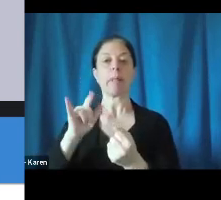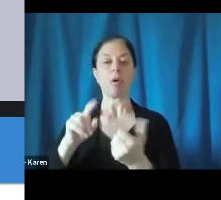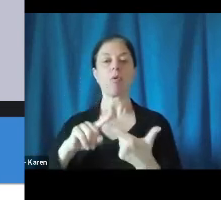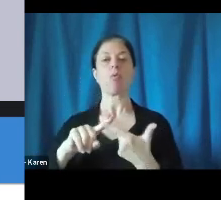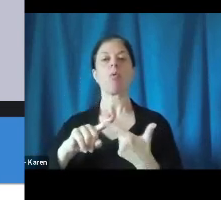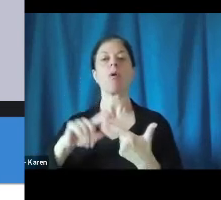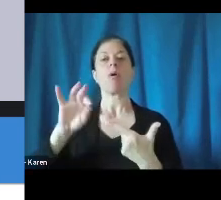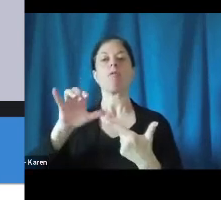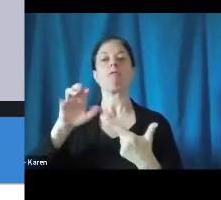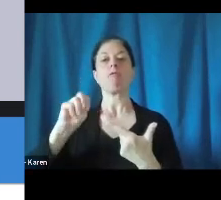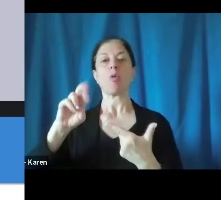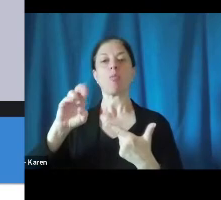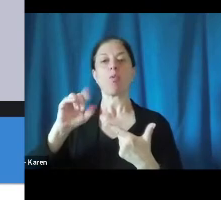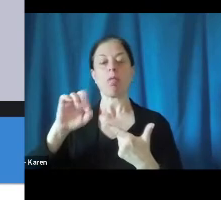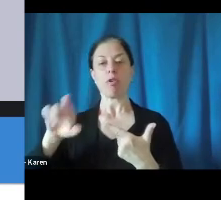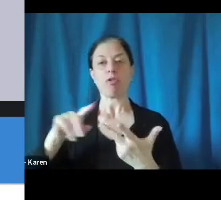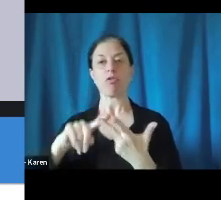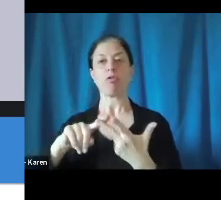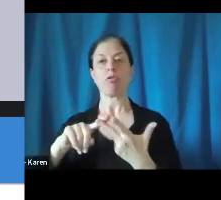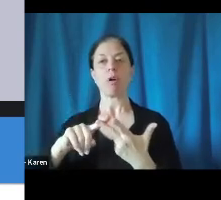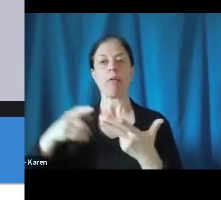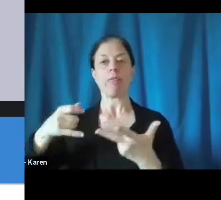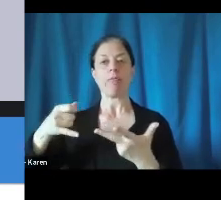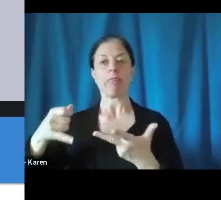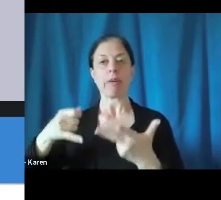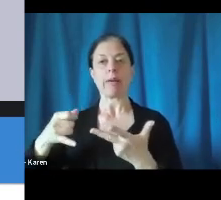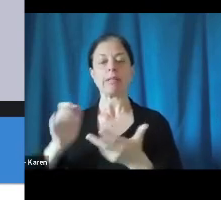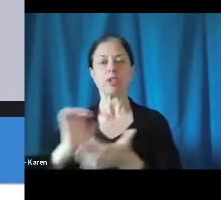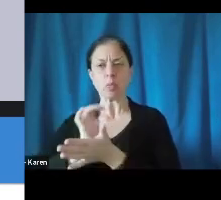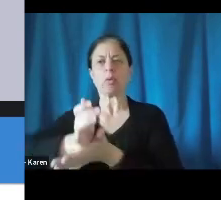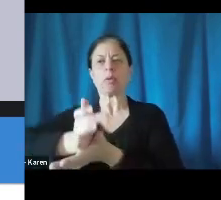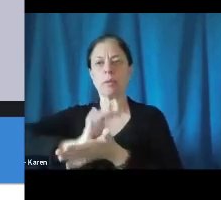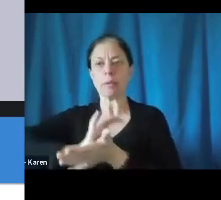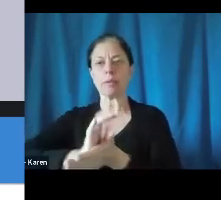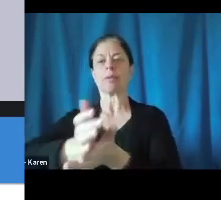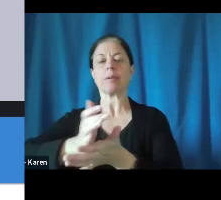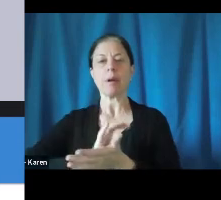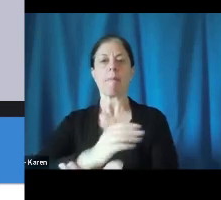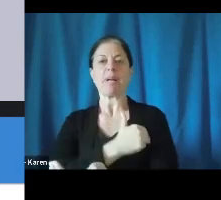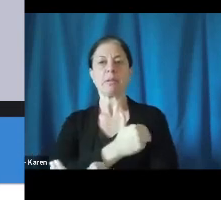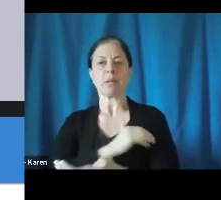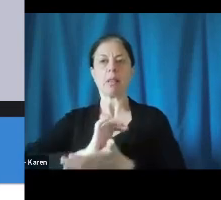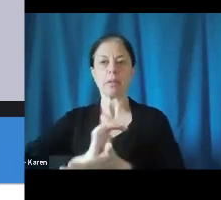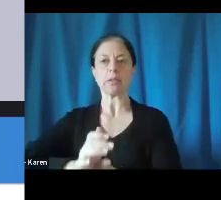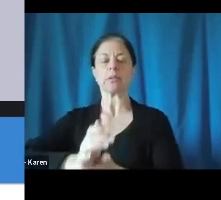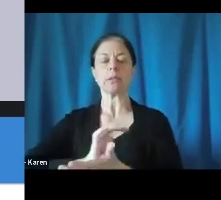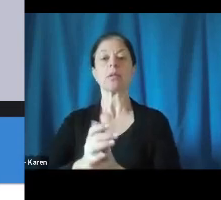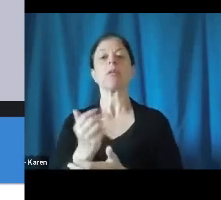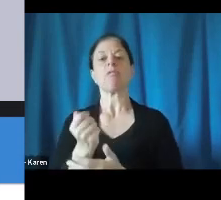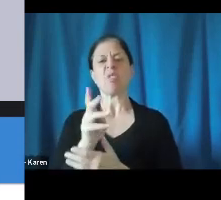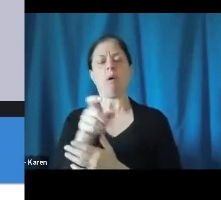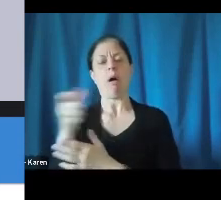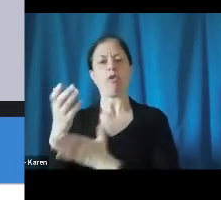that I used to manage my chronic pain